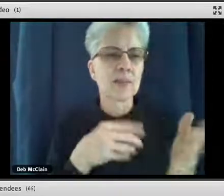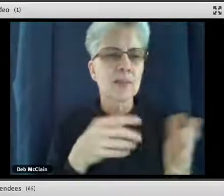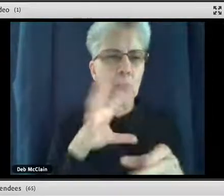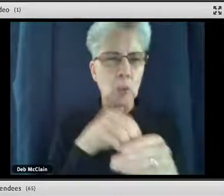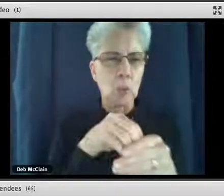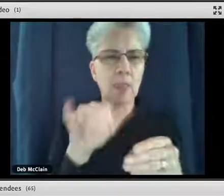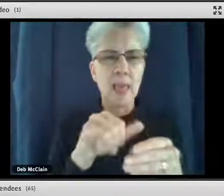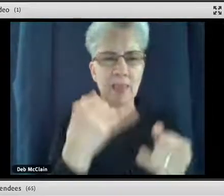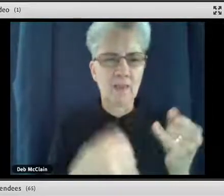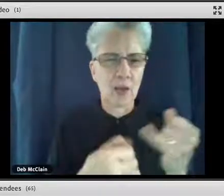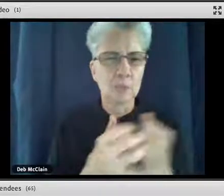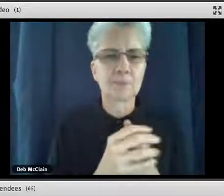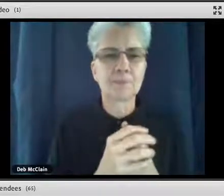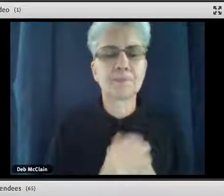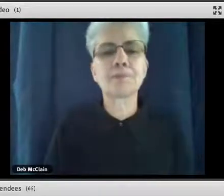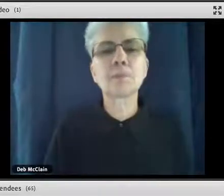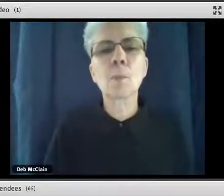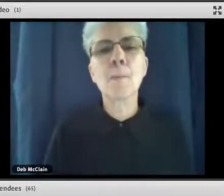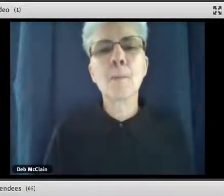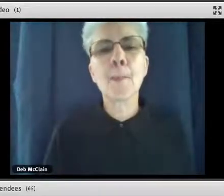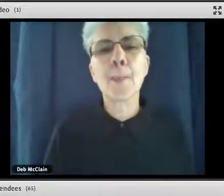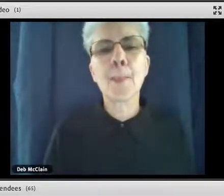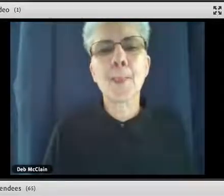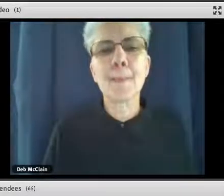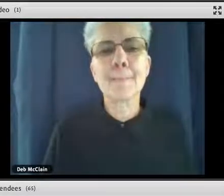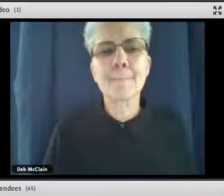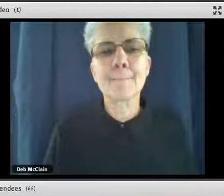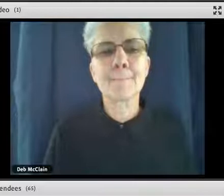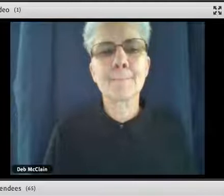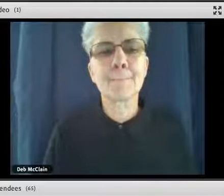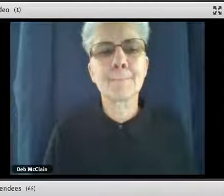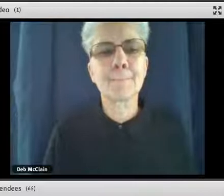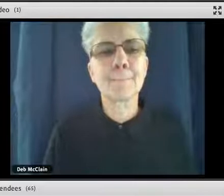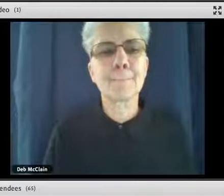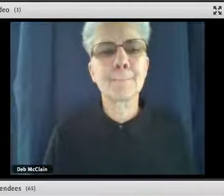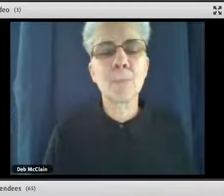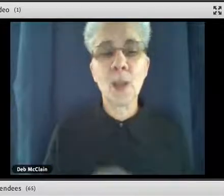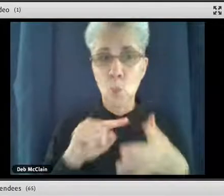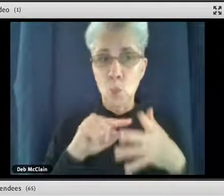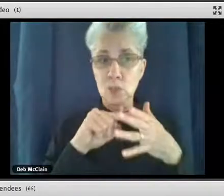we're going to put in the final column. Right. So let's do this.